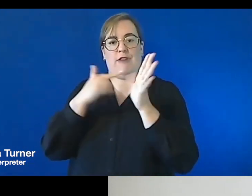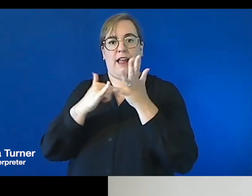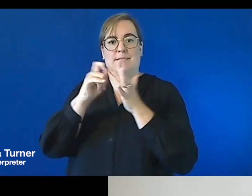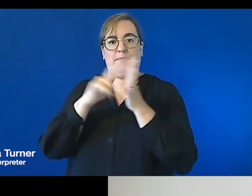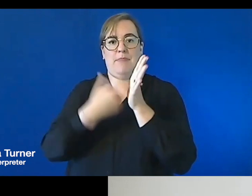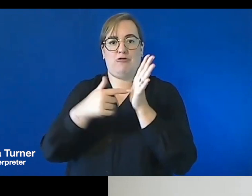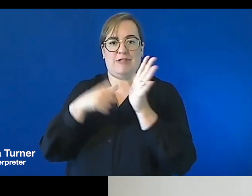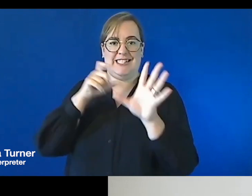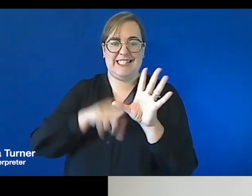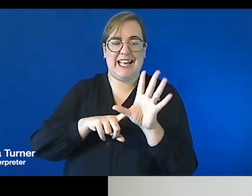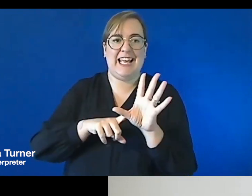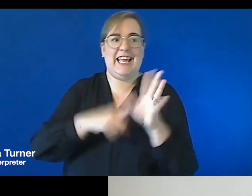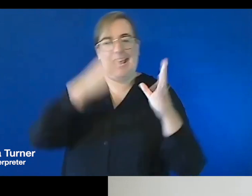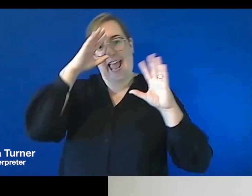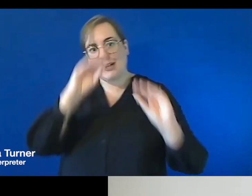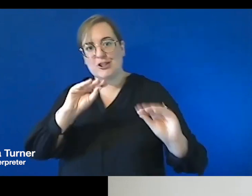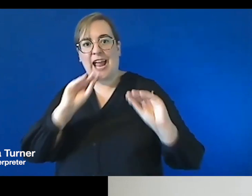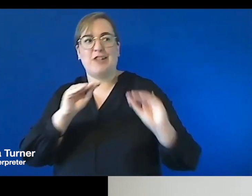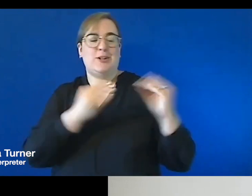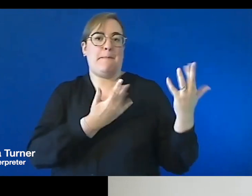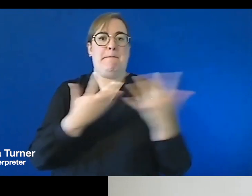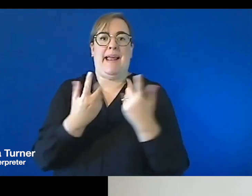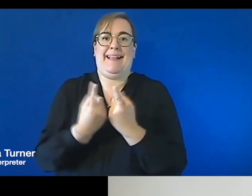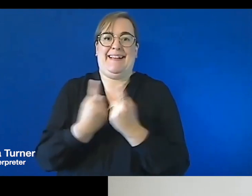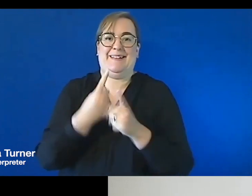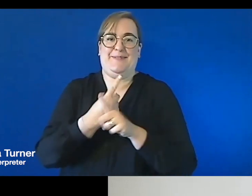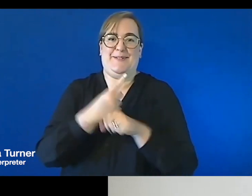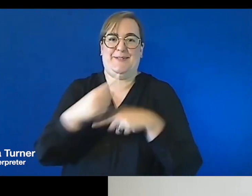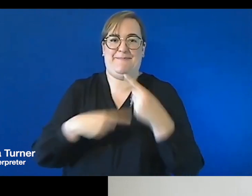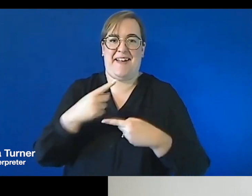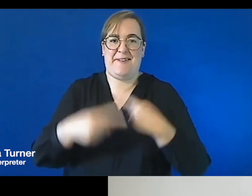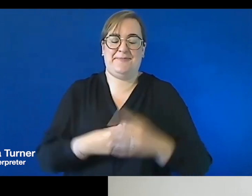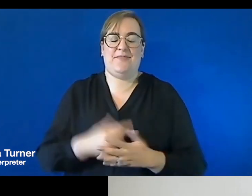so many other things that I think we talked about today. Really, really grateful for your knowledge,